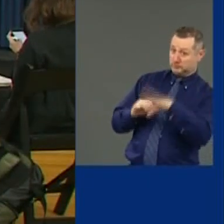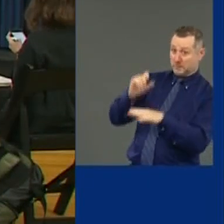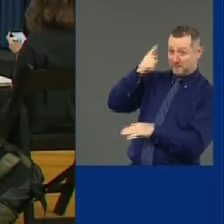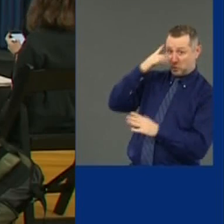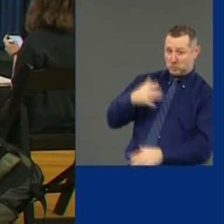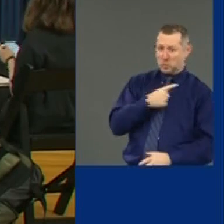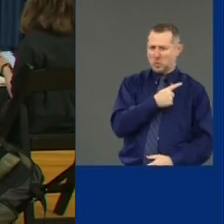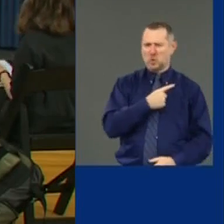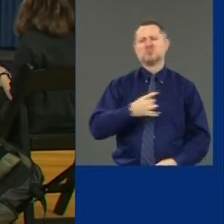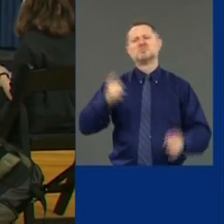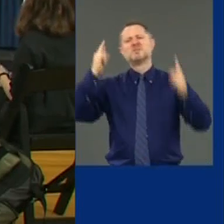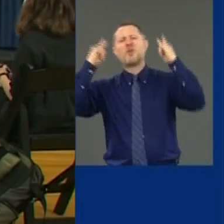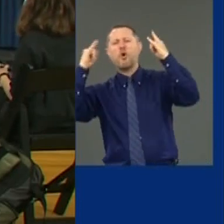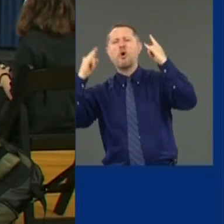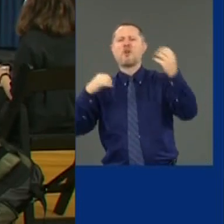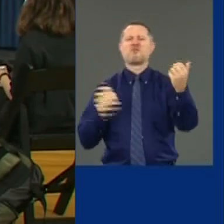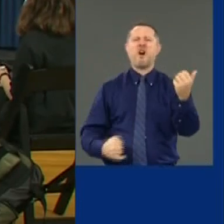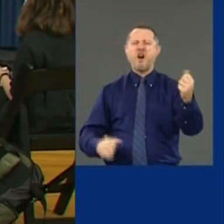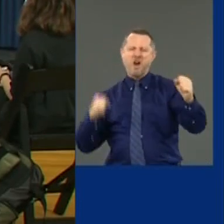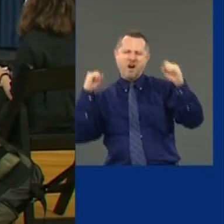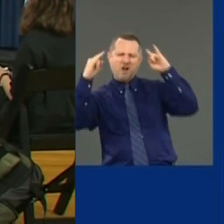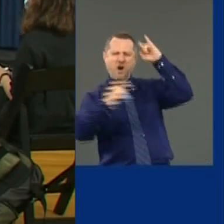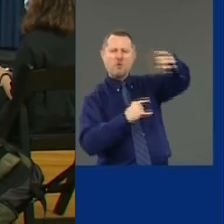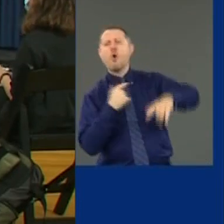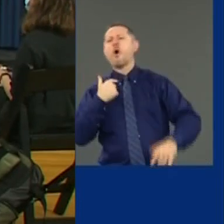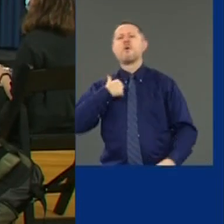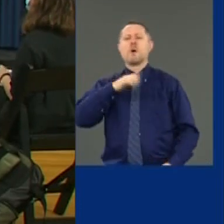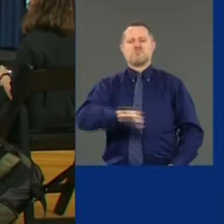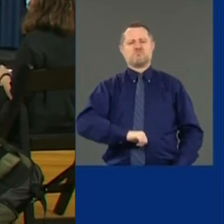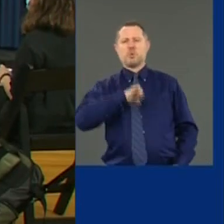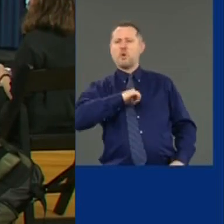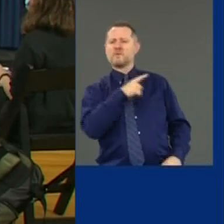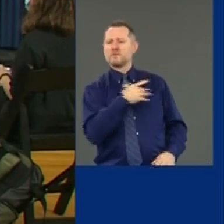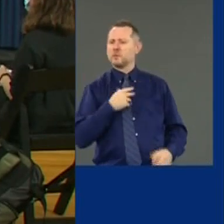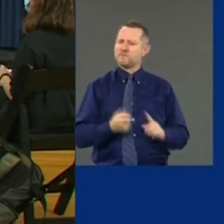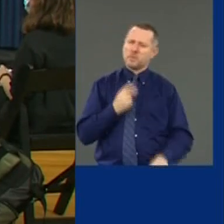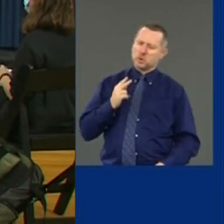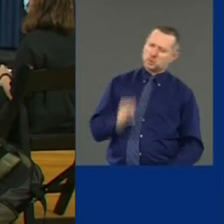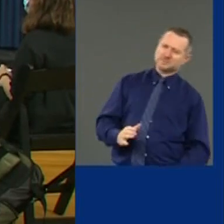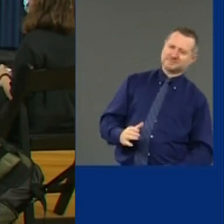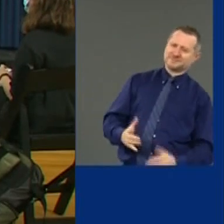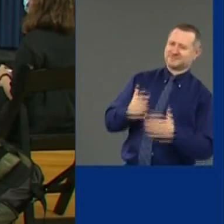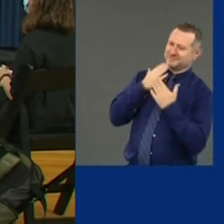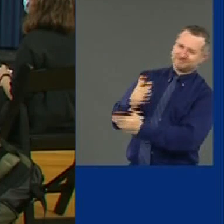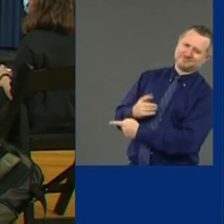THANK YOU VERY MUCH AND I JUST WANT TO SAY THAT OUR GOVERNOR IS A ROCKSTAR AND HE MAKES ME PROUD TO BE FROM NEW YORK.